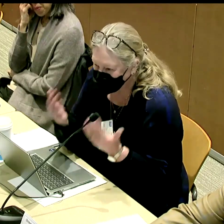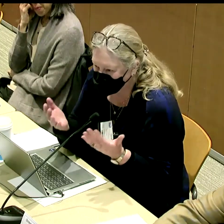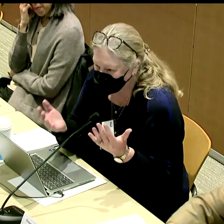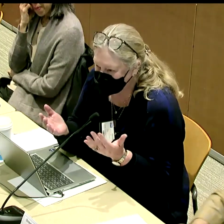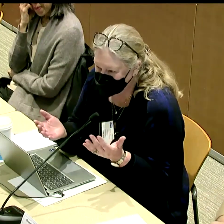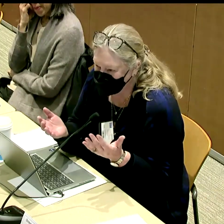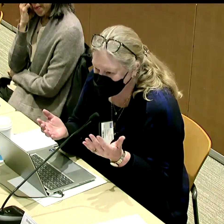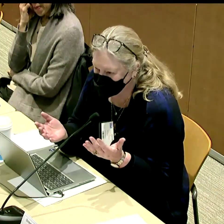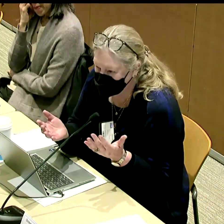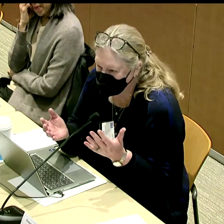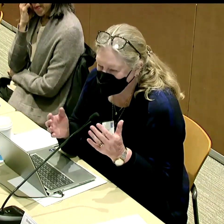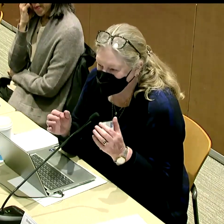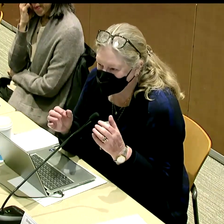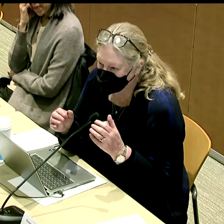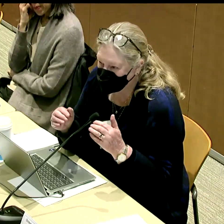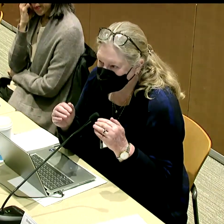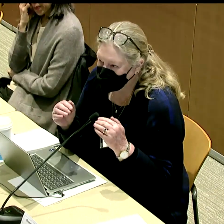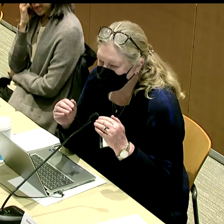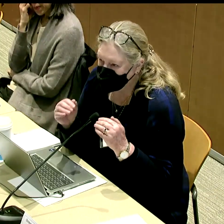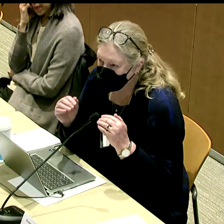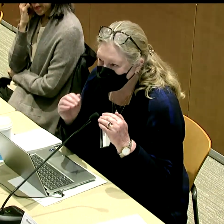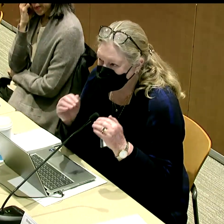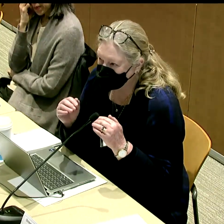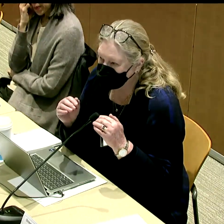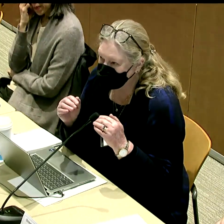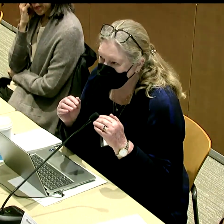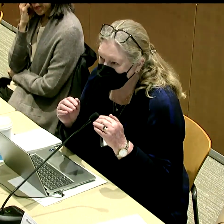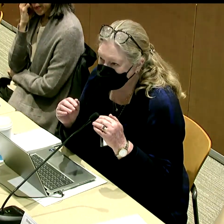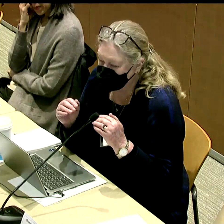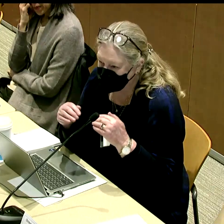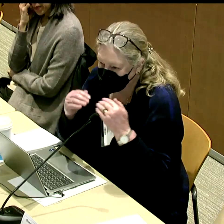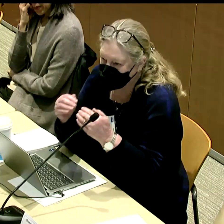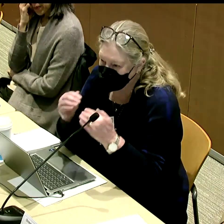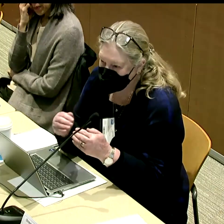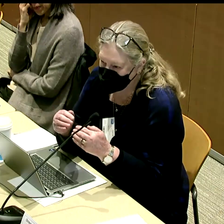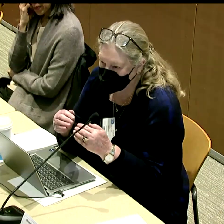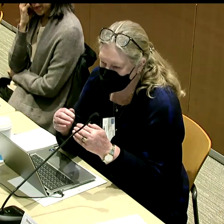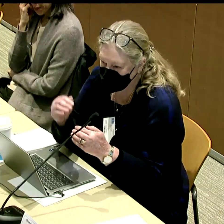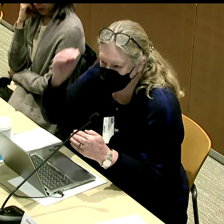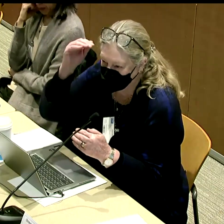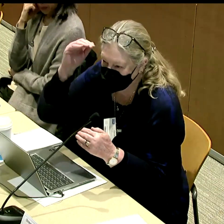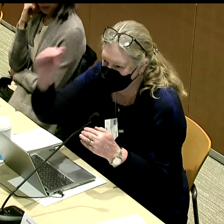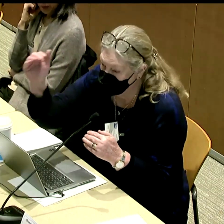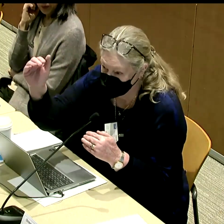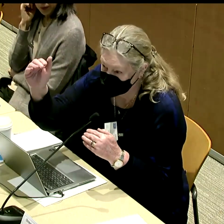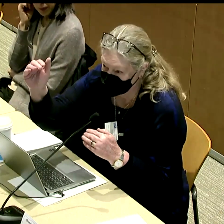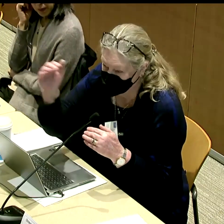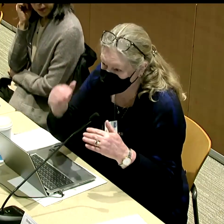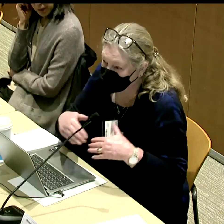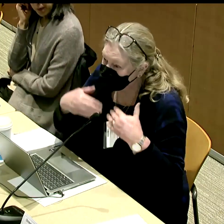and confrontational and aiming at doing better, not being perfect even because,